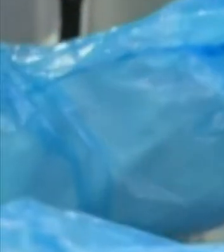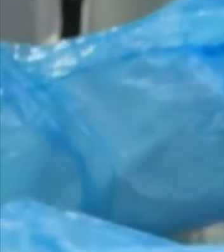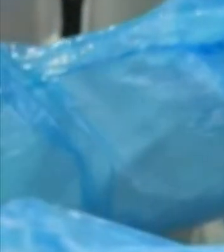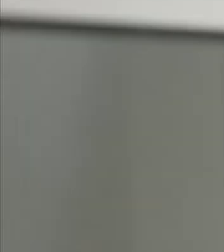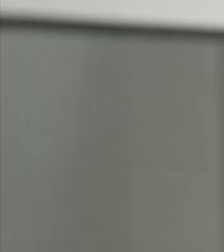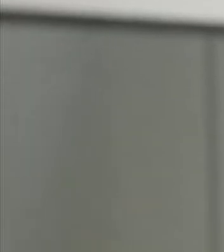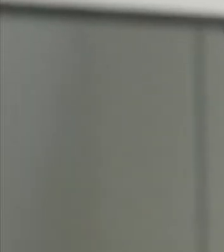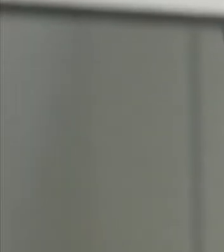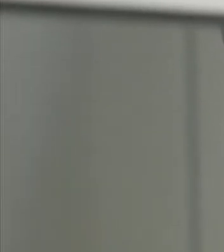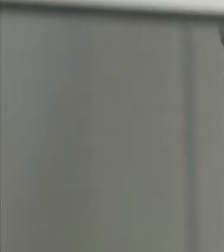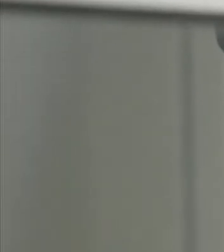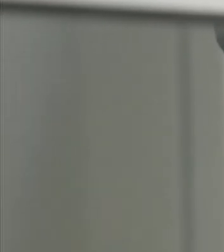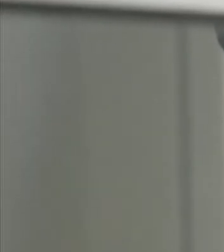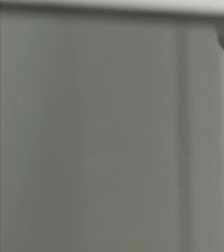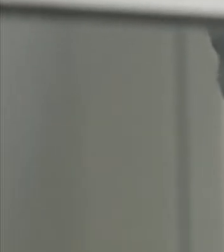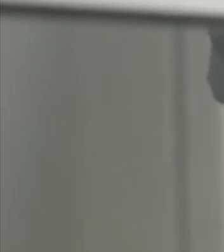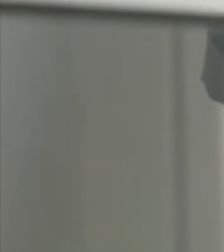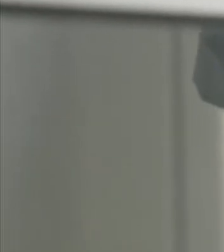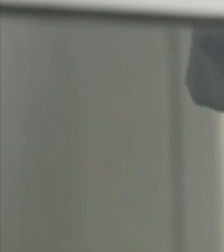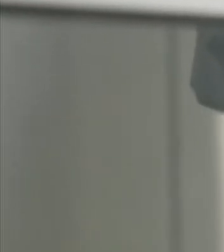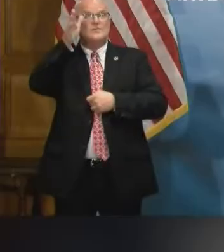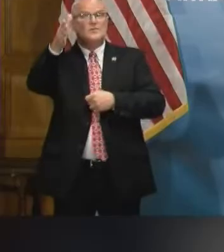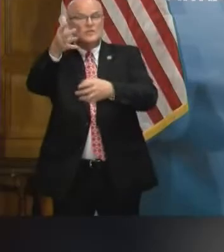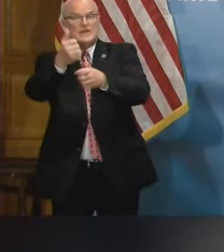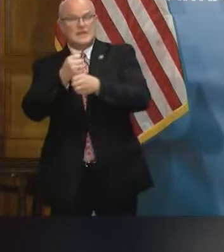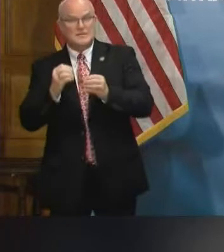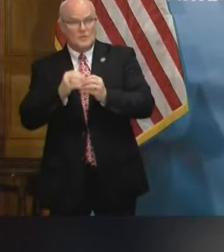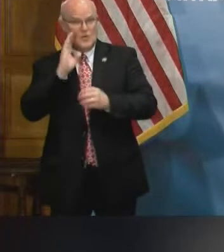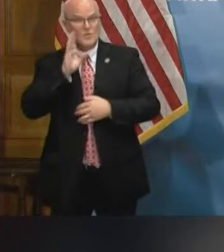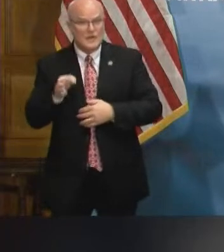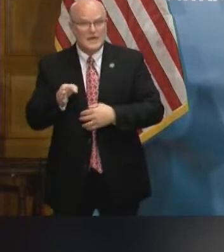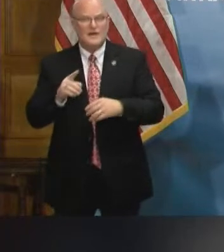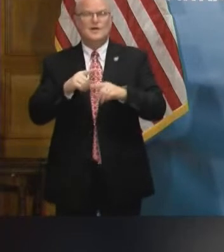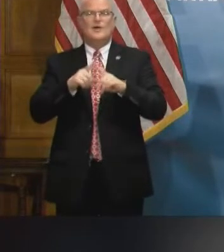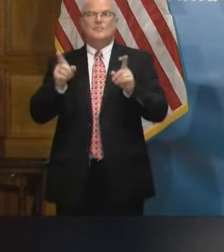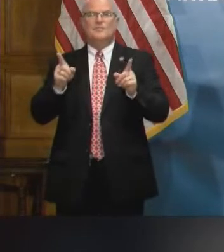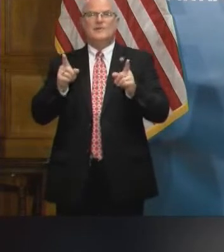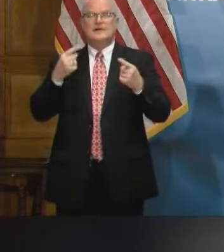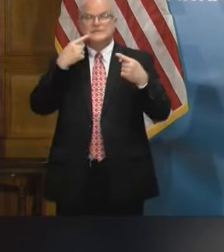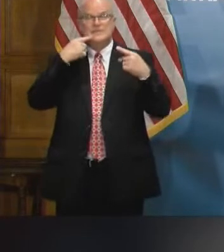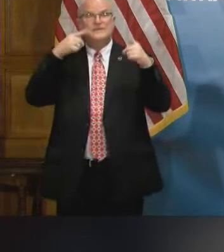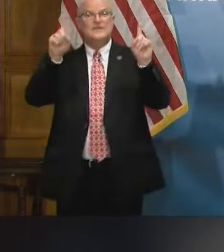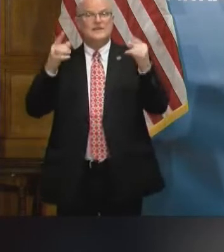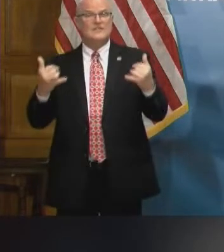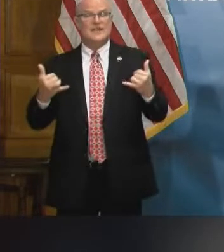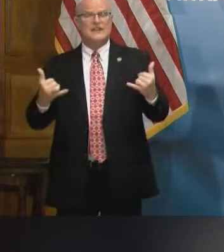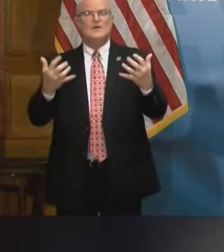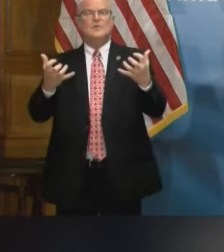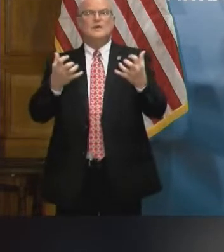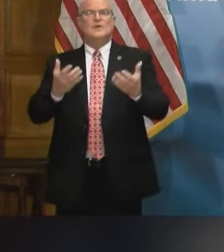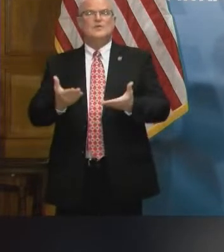is more effective in treating Omicron for therapeutics to be effective. We really want to recommend